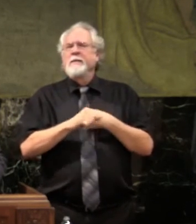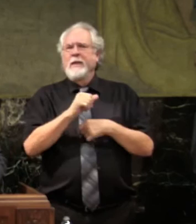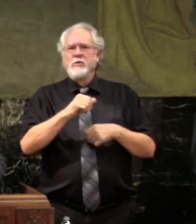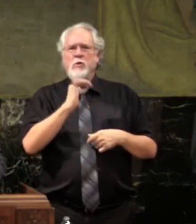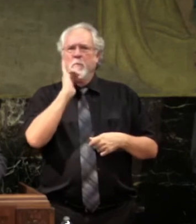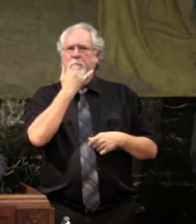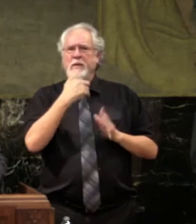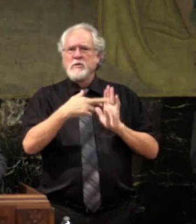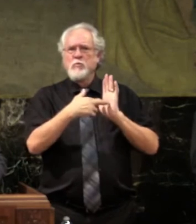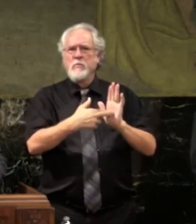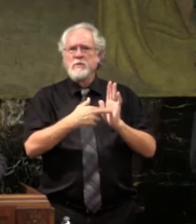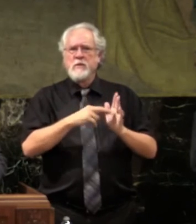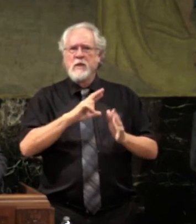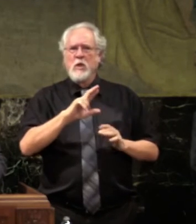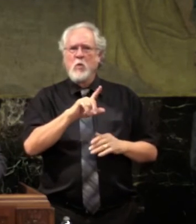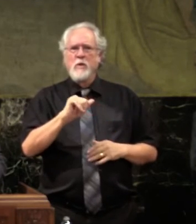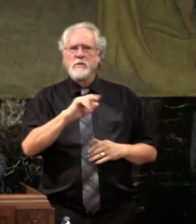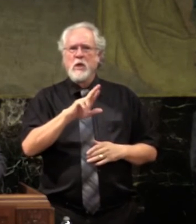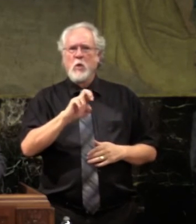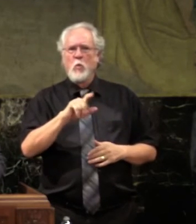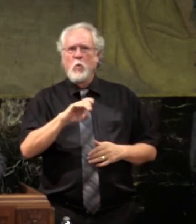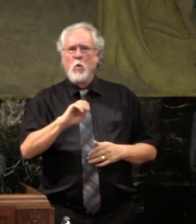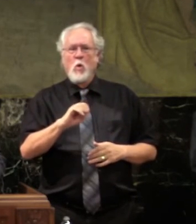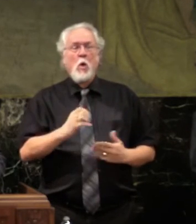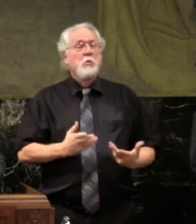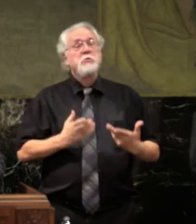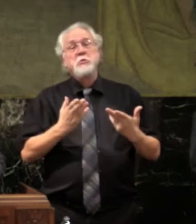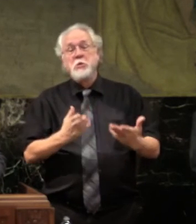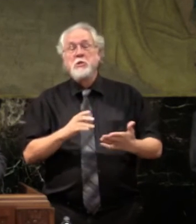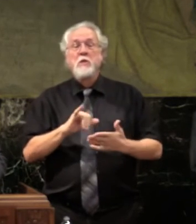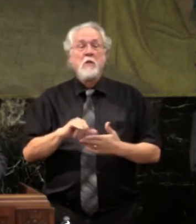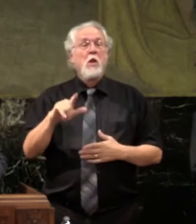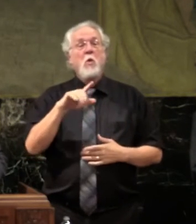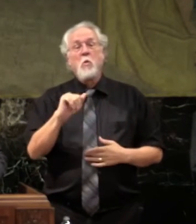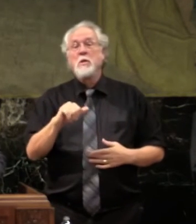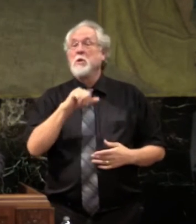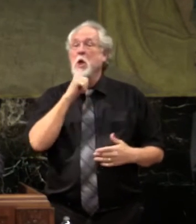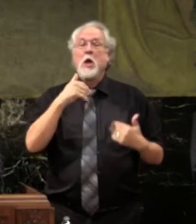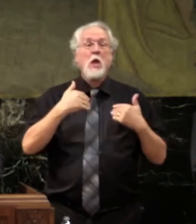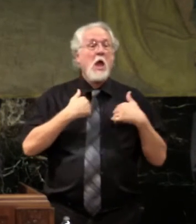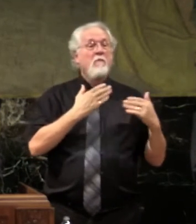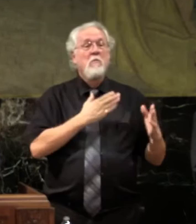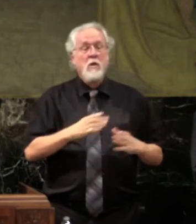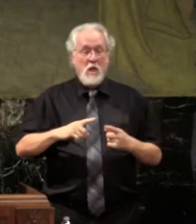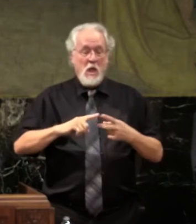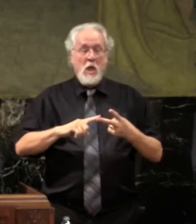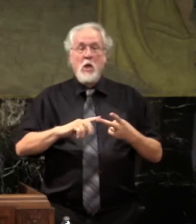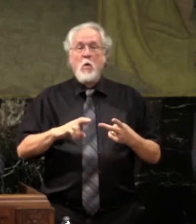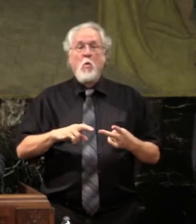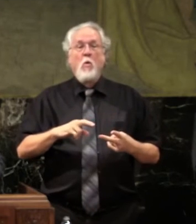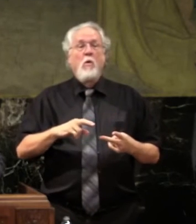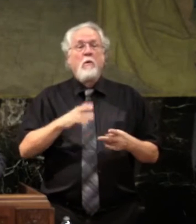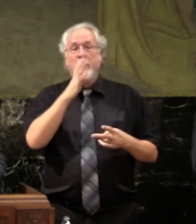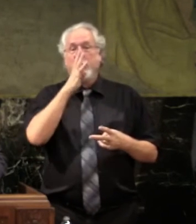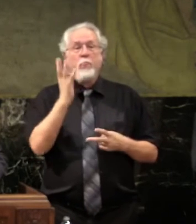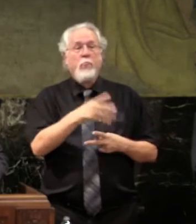the process suggesting either that Louisiana doesn't have a plan or has been dilatory in any way I could